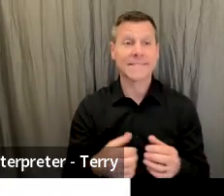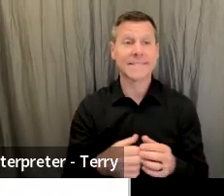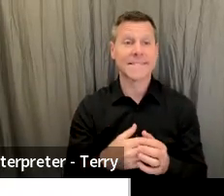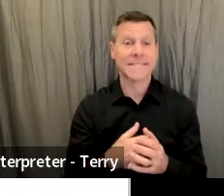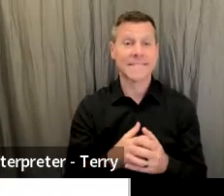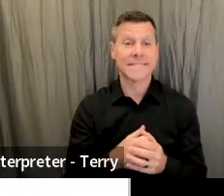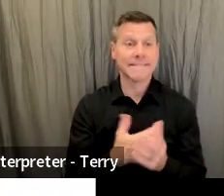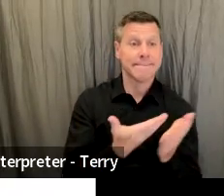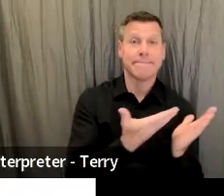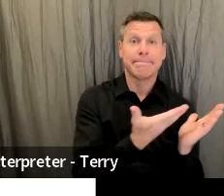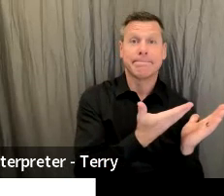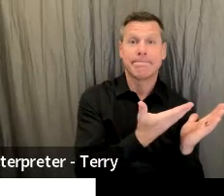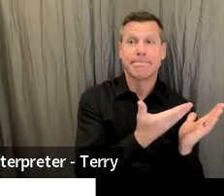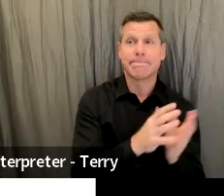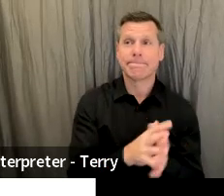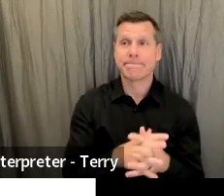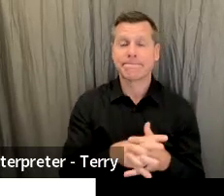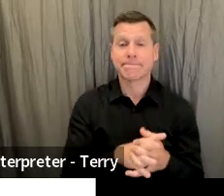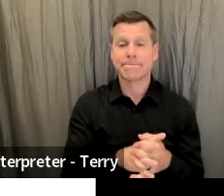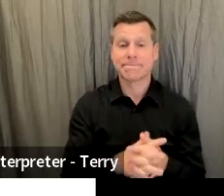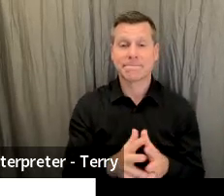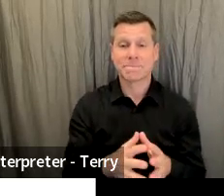And so in the, in the home page that Sally made,